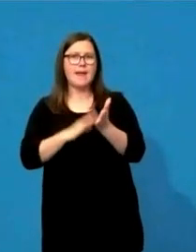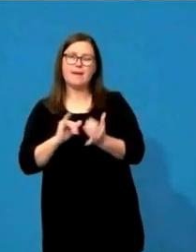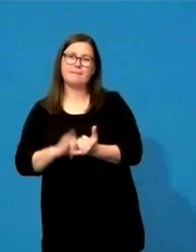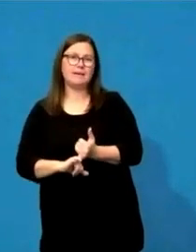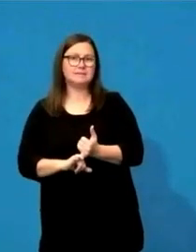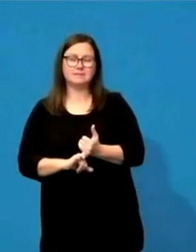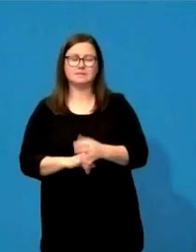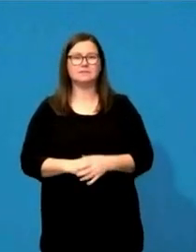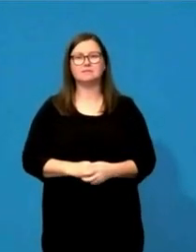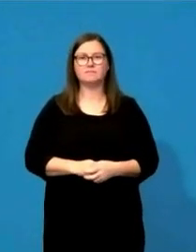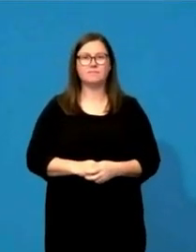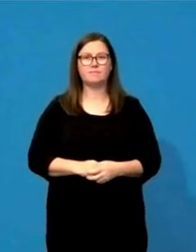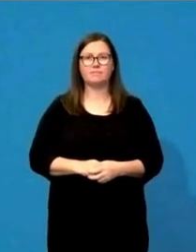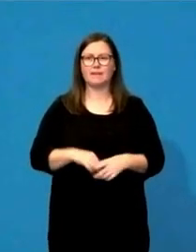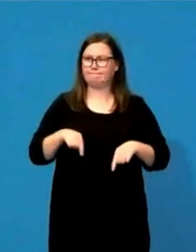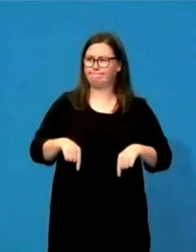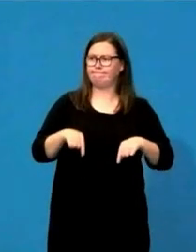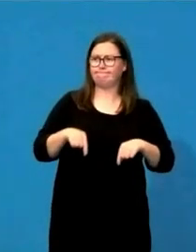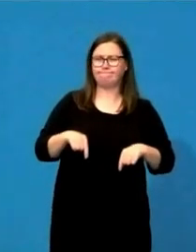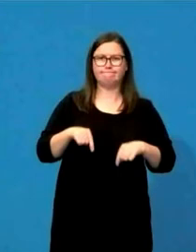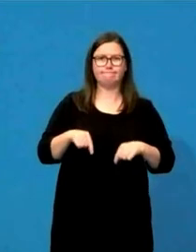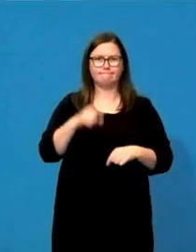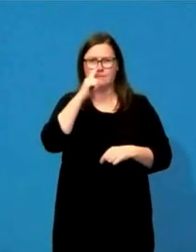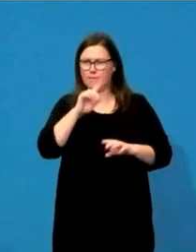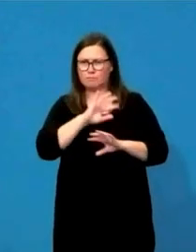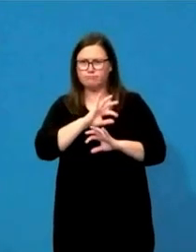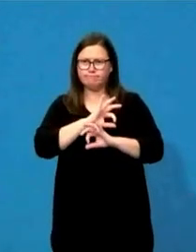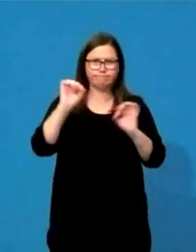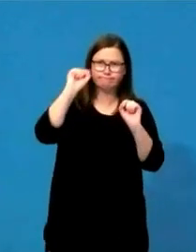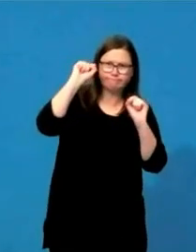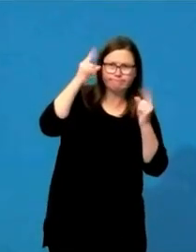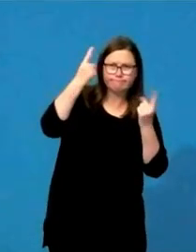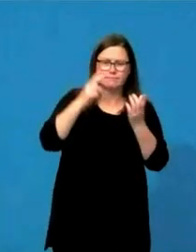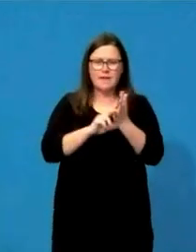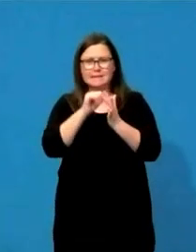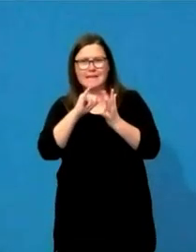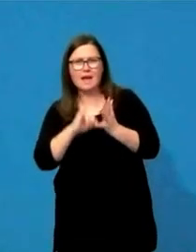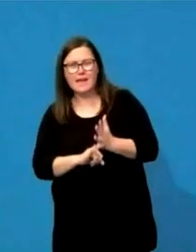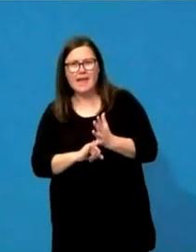understood. And so you've got people who are trying to help community understand the NDIS,